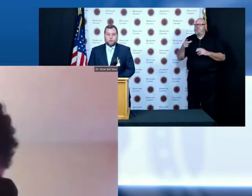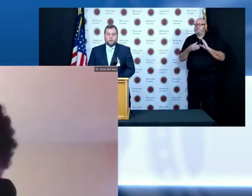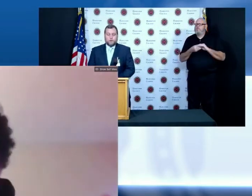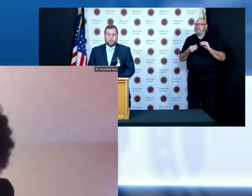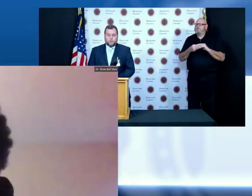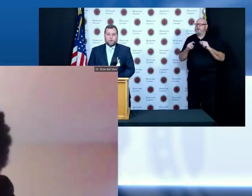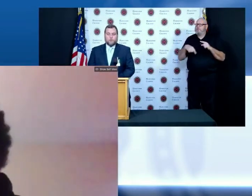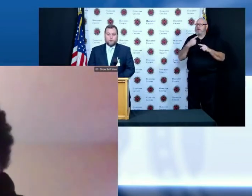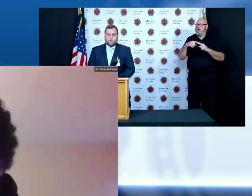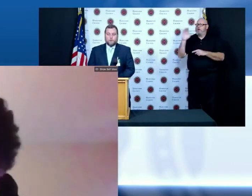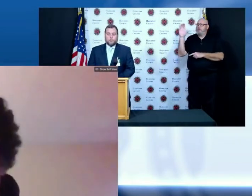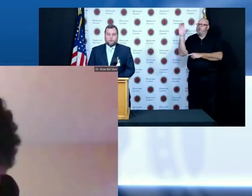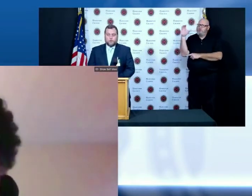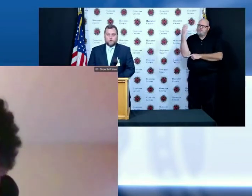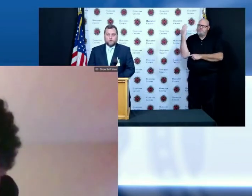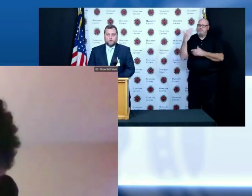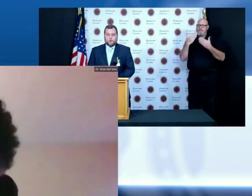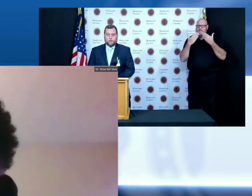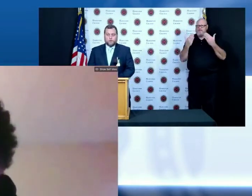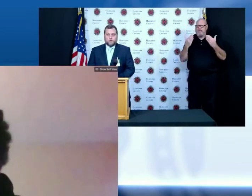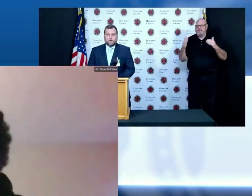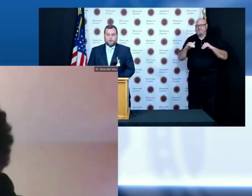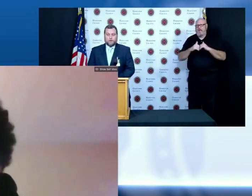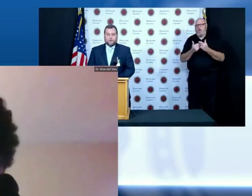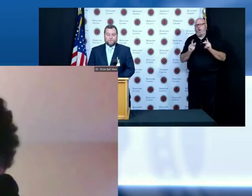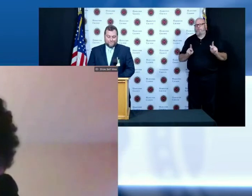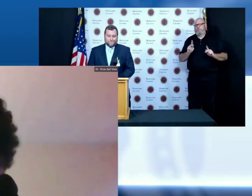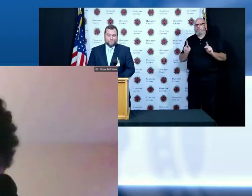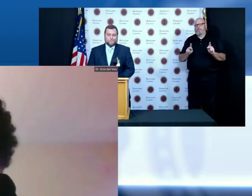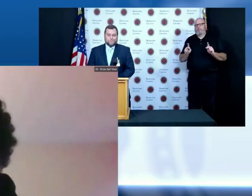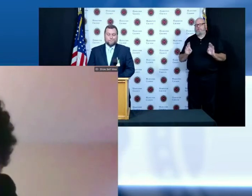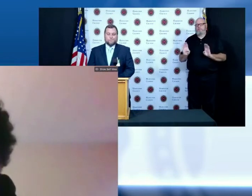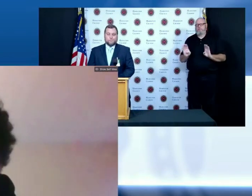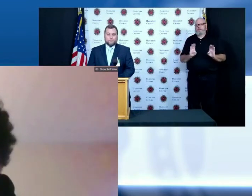very confident that we will get the work done as vaccine arrives in Hamilton County next week